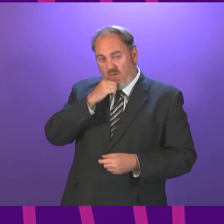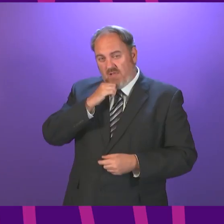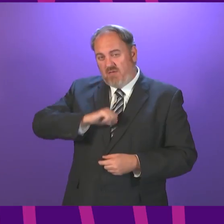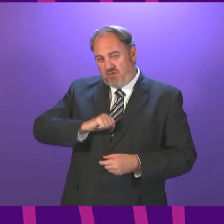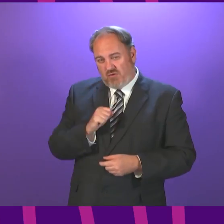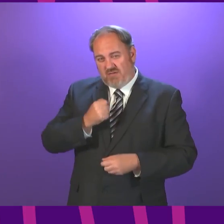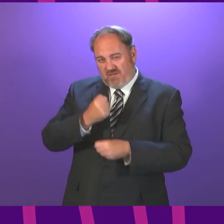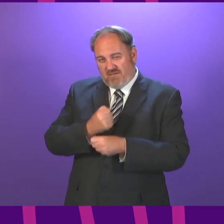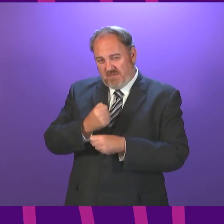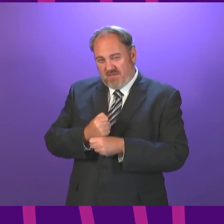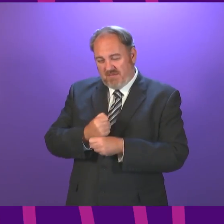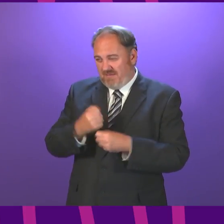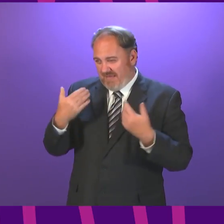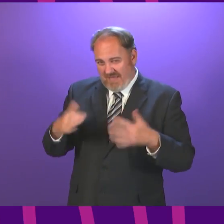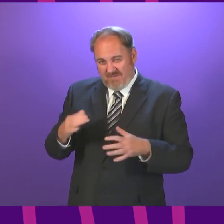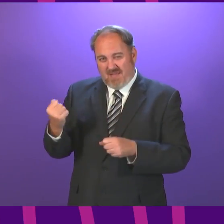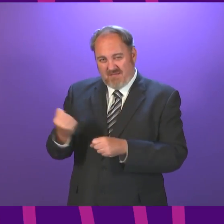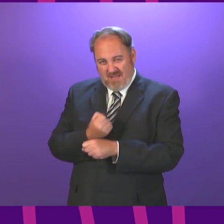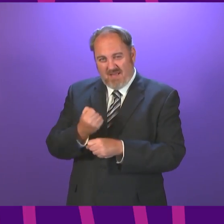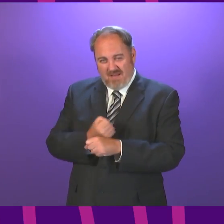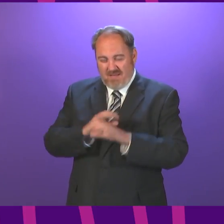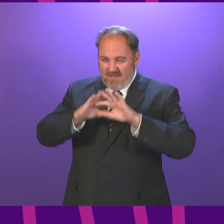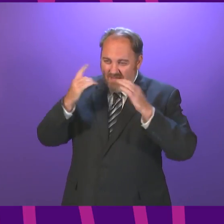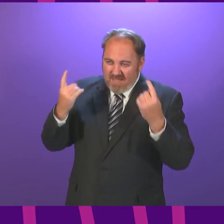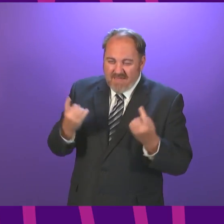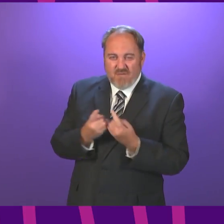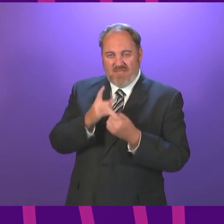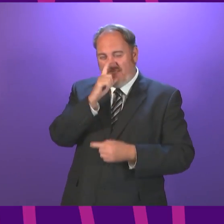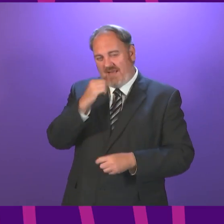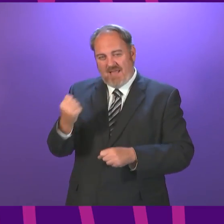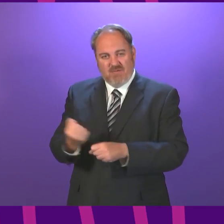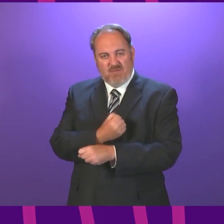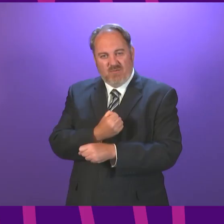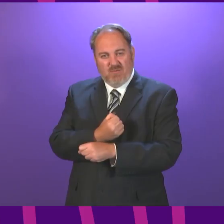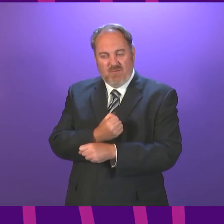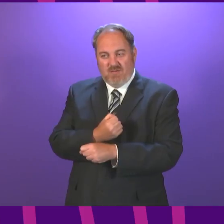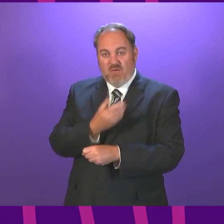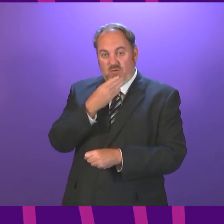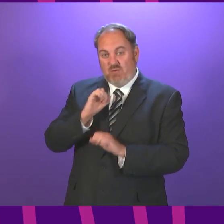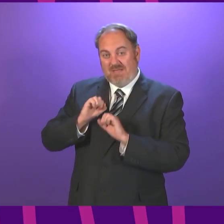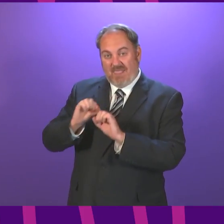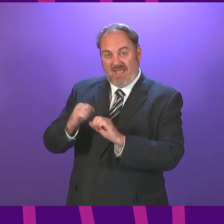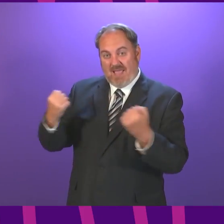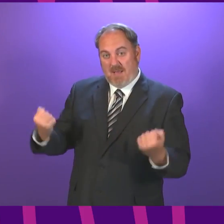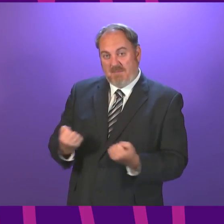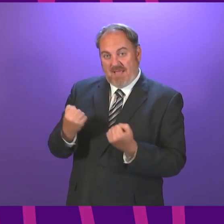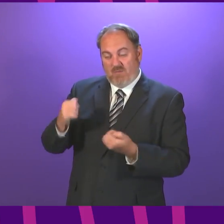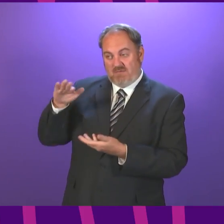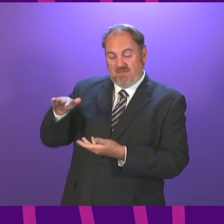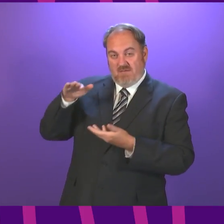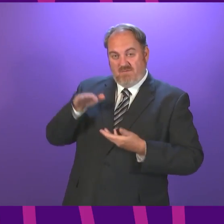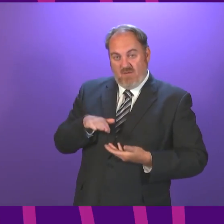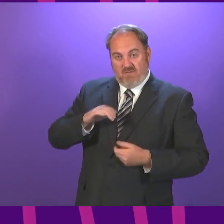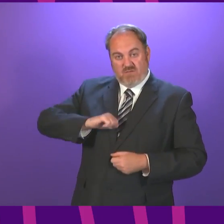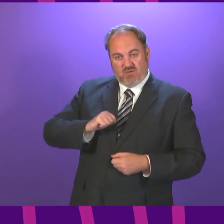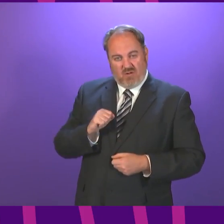it can to improve the situation while working within the limitations of devolved powers?